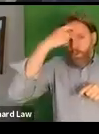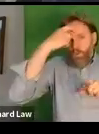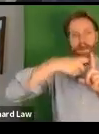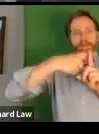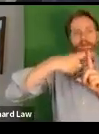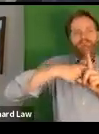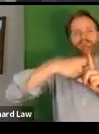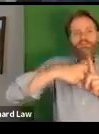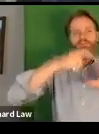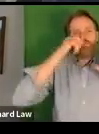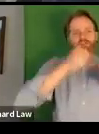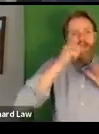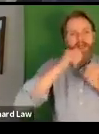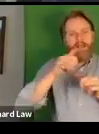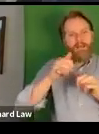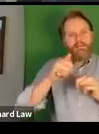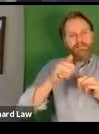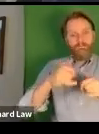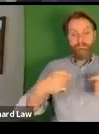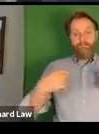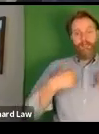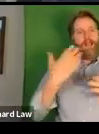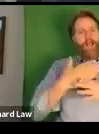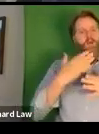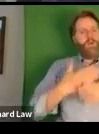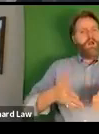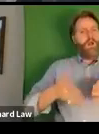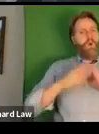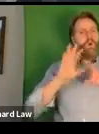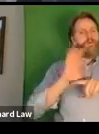we're quite lucky that many of the jobs that we've done in the department are